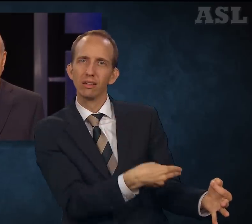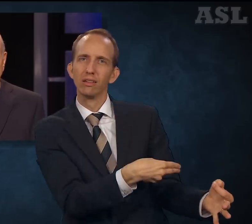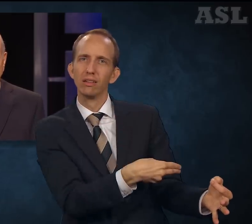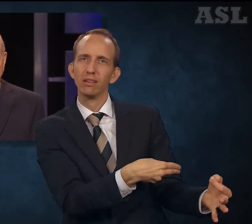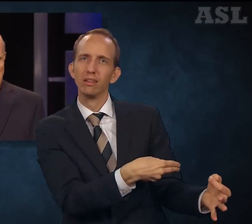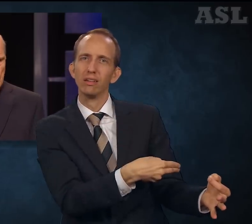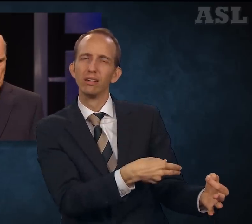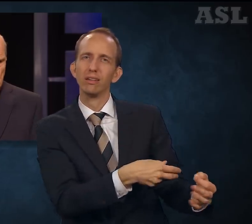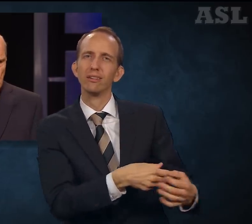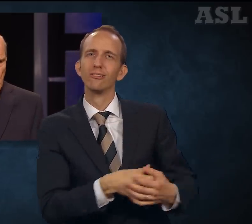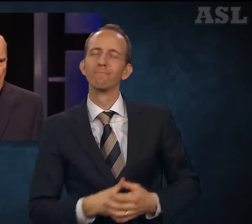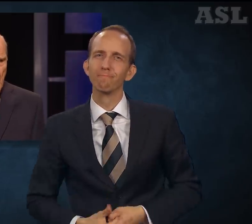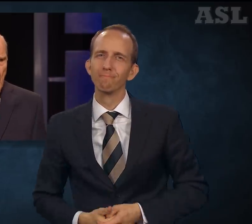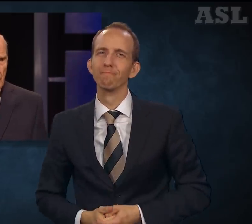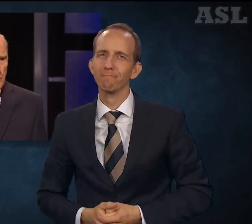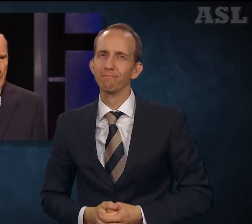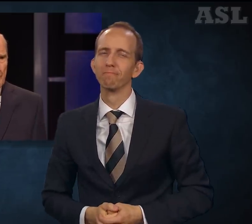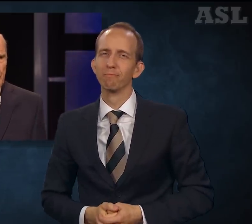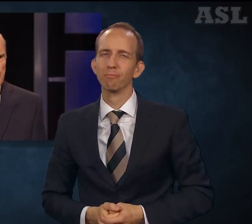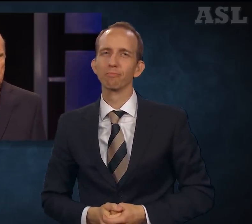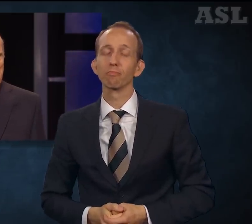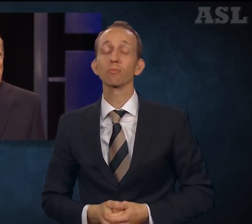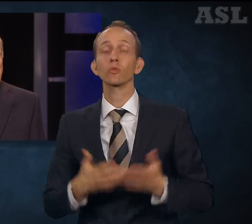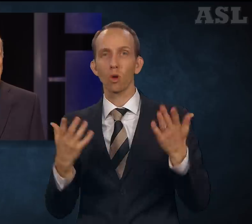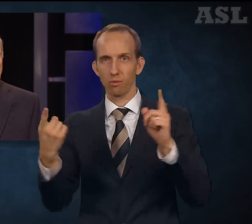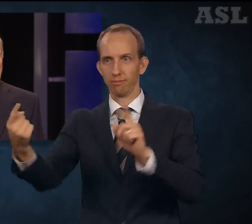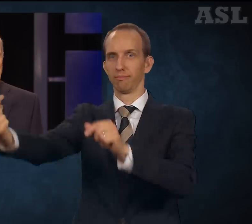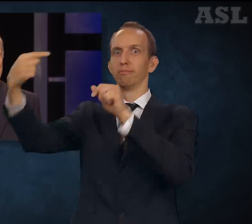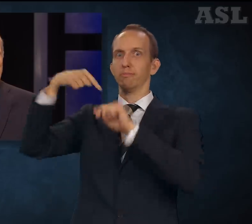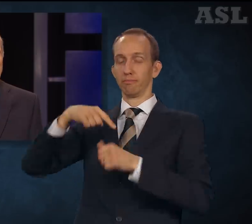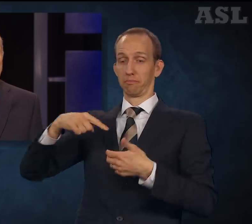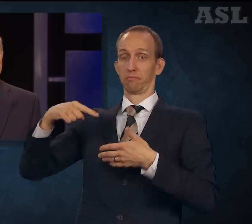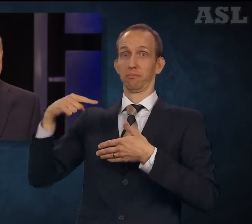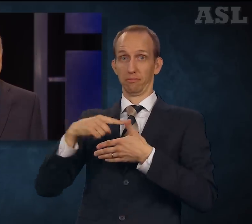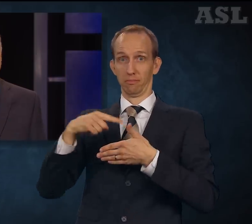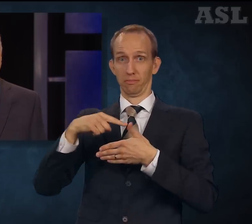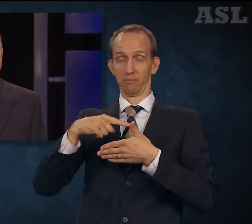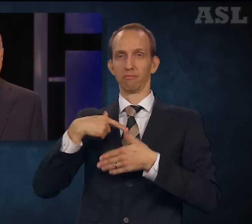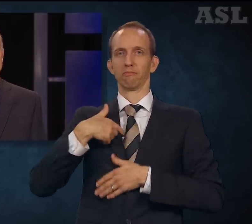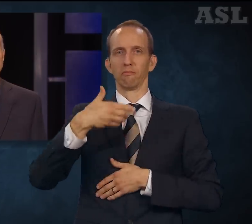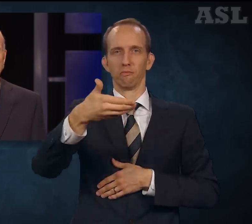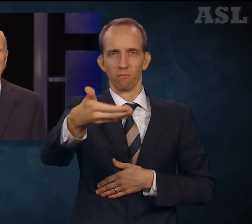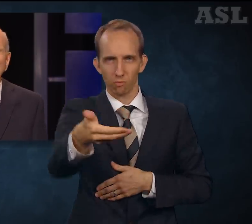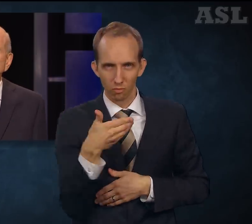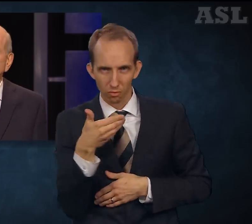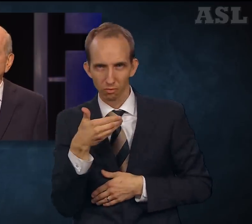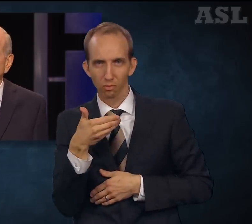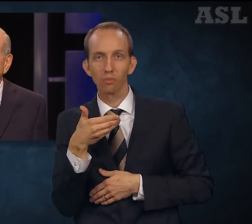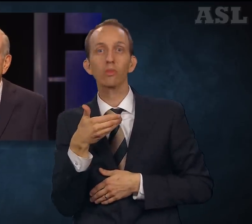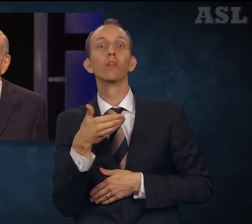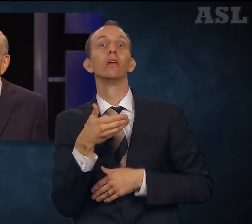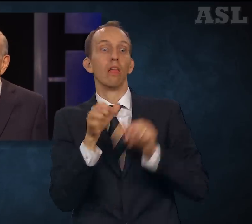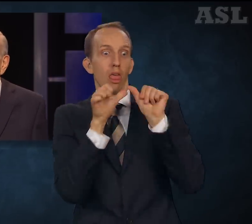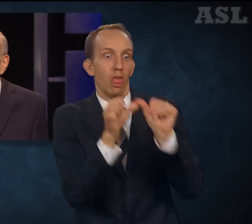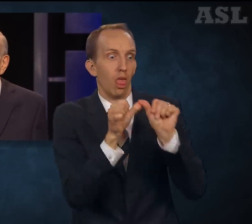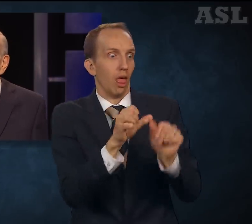INFLUENCE OF SOCIAL MEDIA.